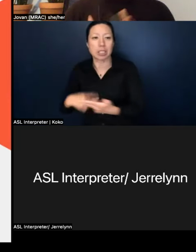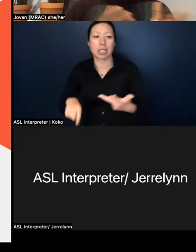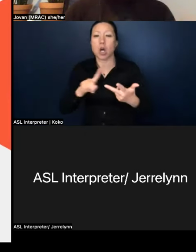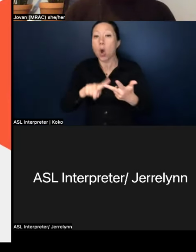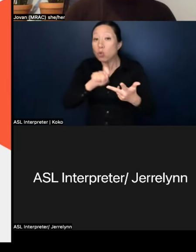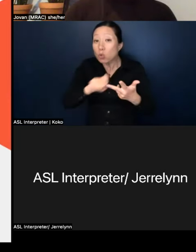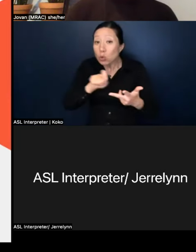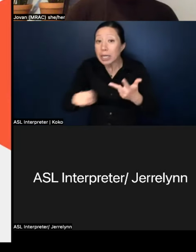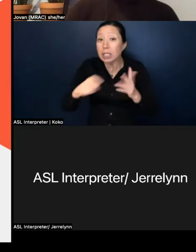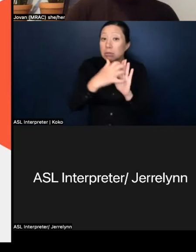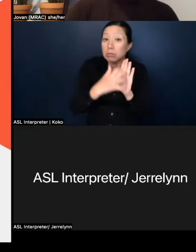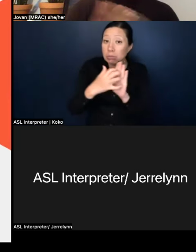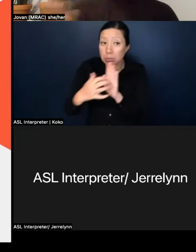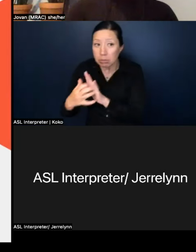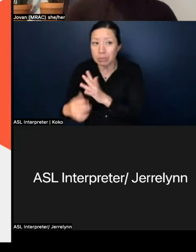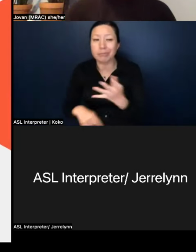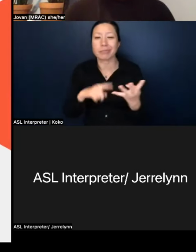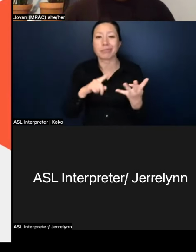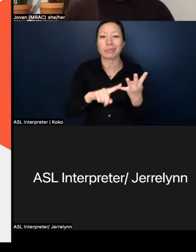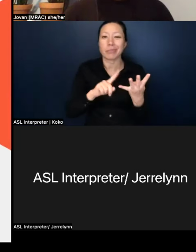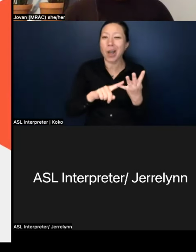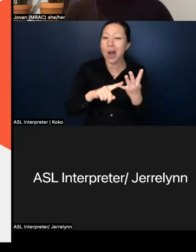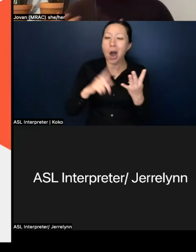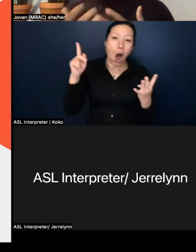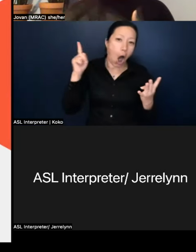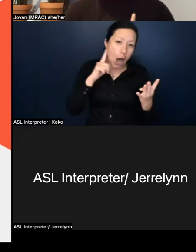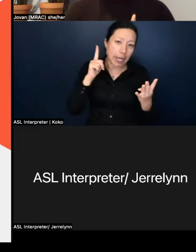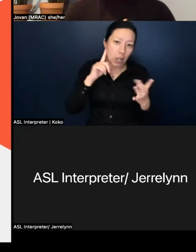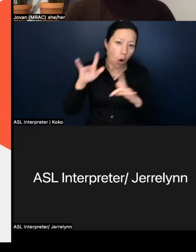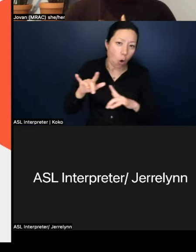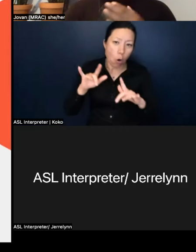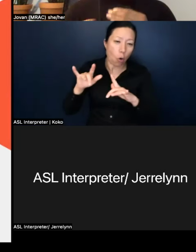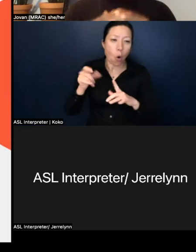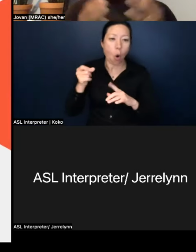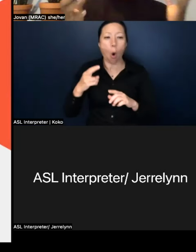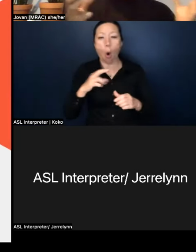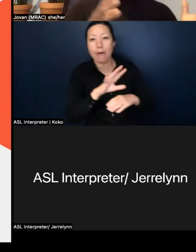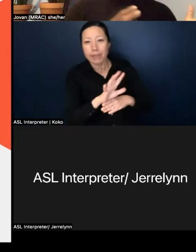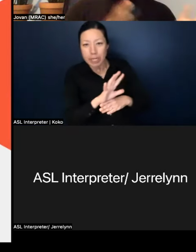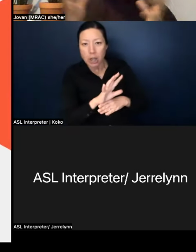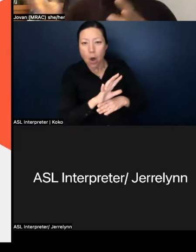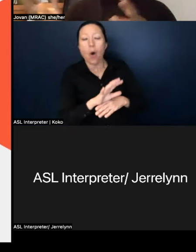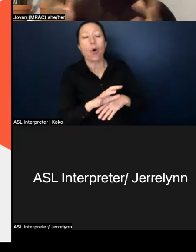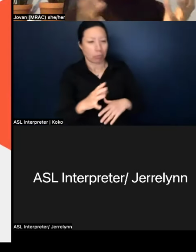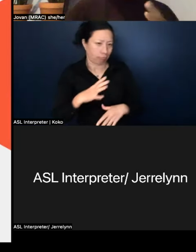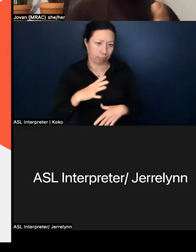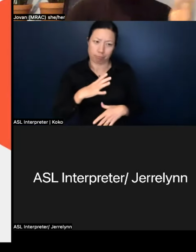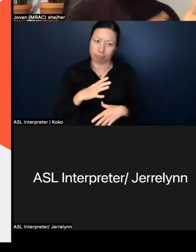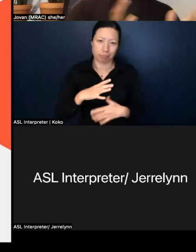You know, whether that's on YouTube or another platform, you're welcome to do that. There's no length limitation,